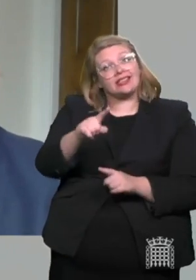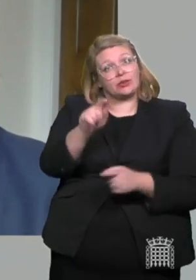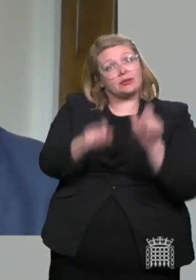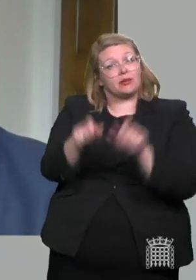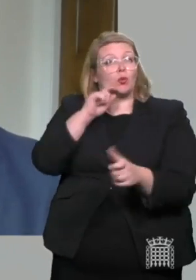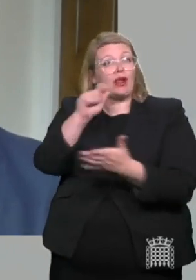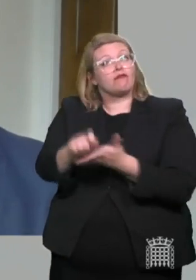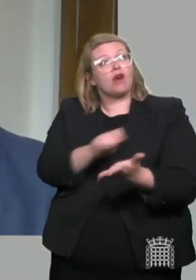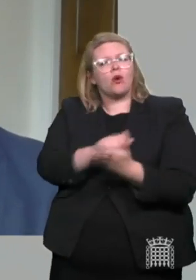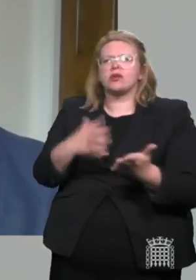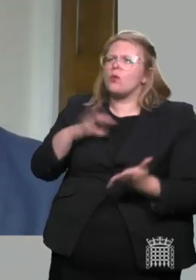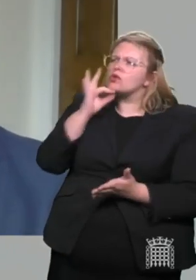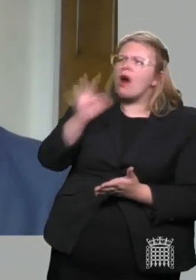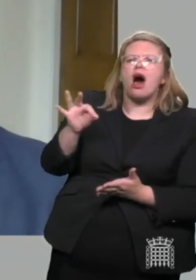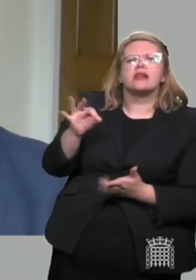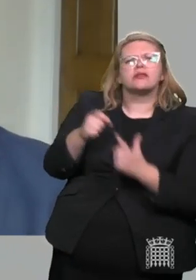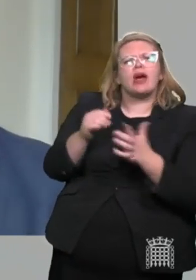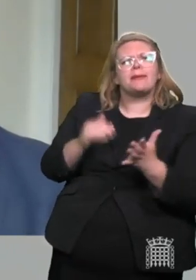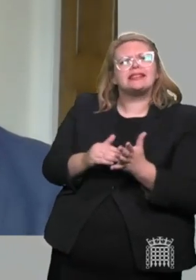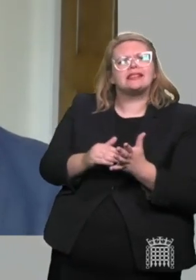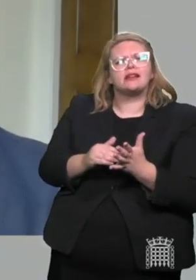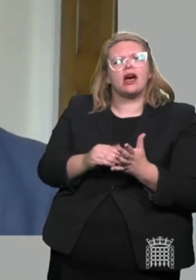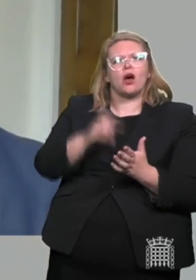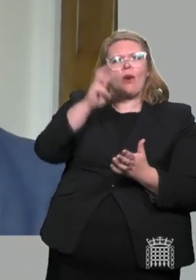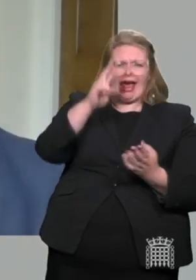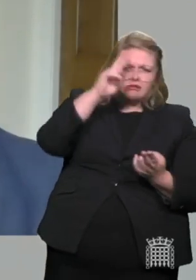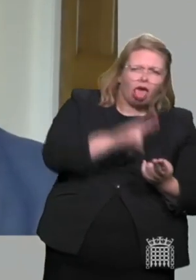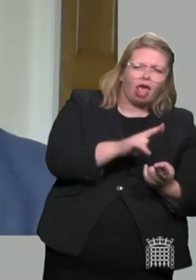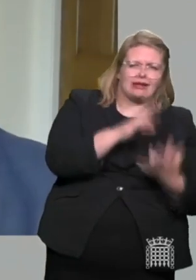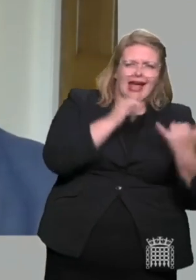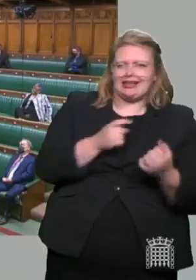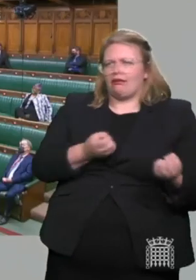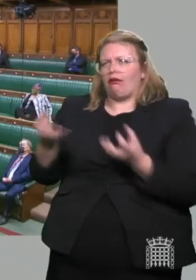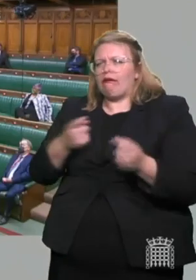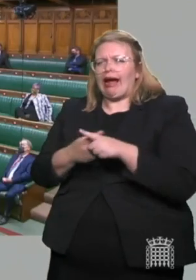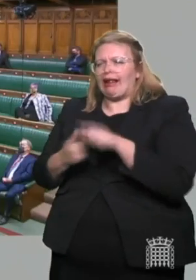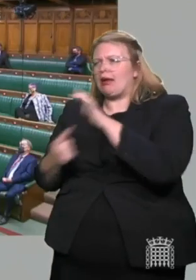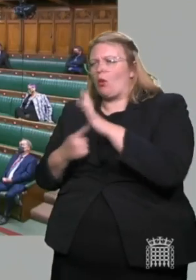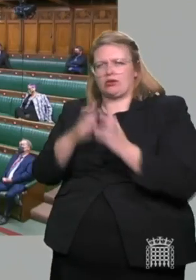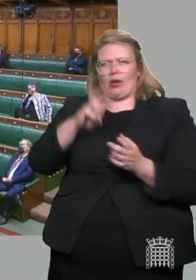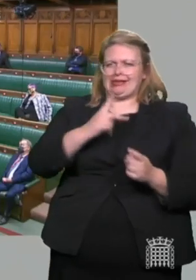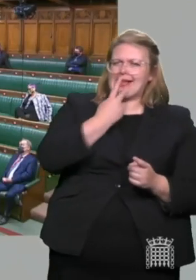why Welsh lives meant so little to him? >> The Prime Minister